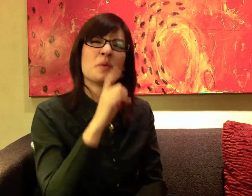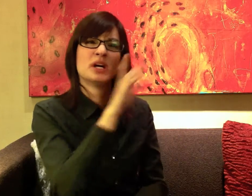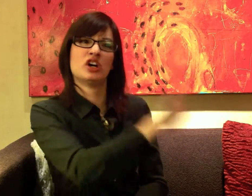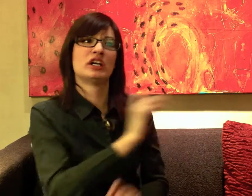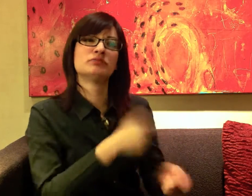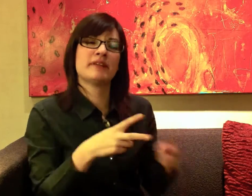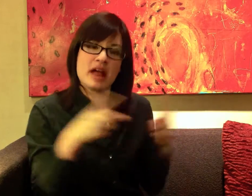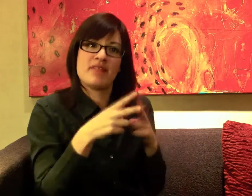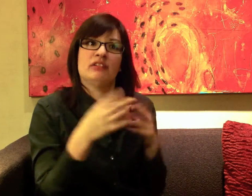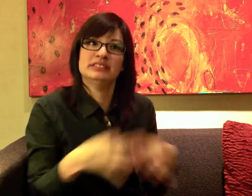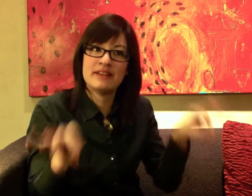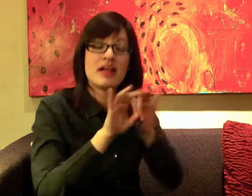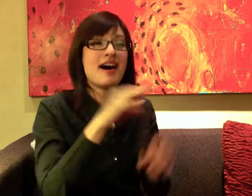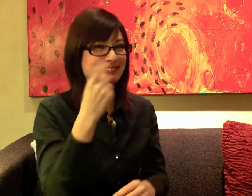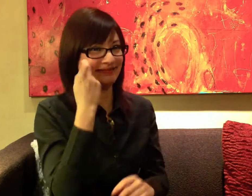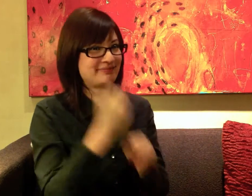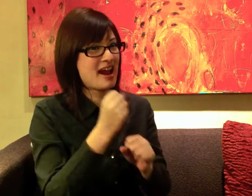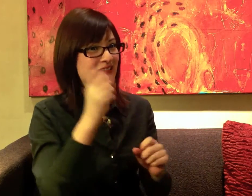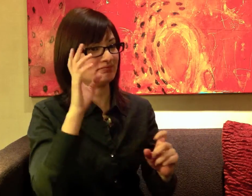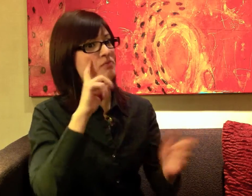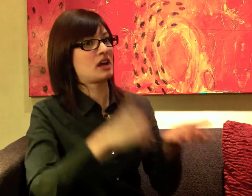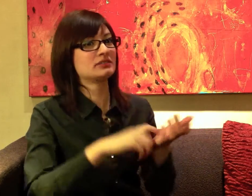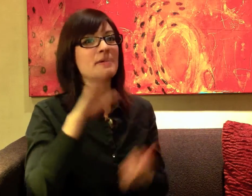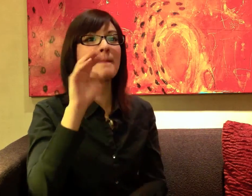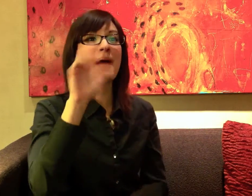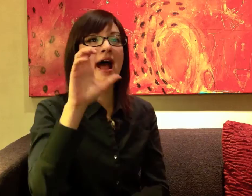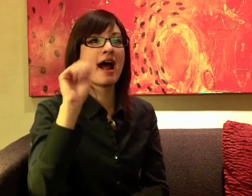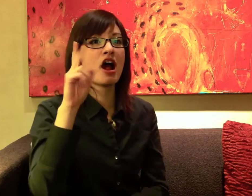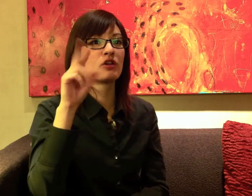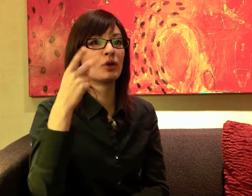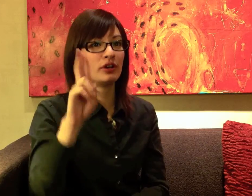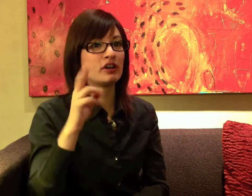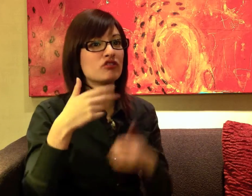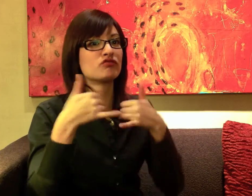Her contribution is very significant and recently got recognized by MacArthur grant.